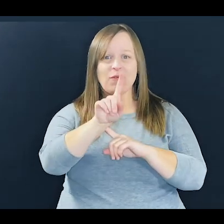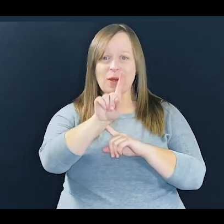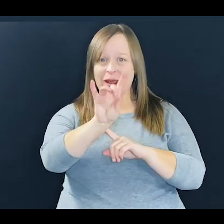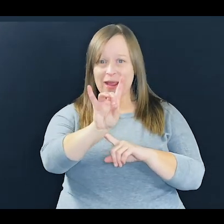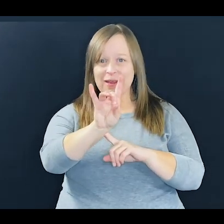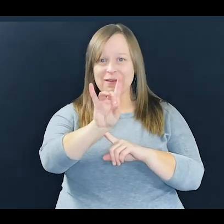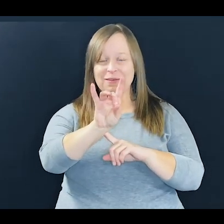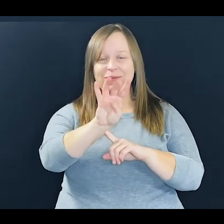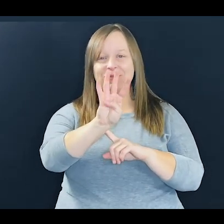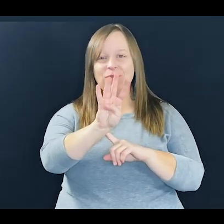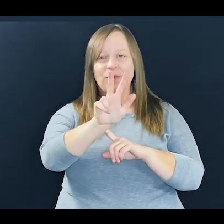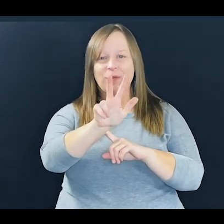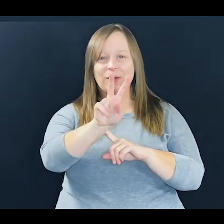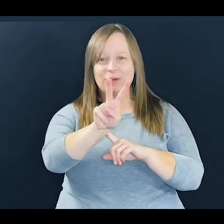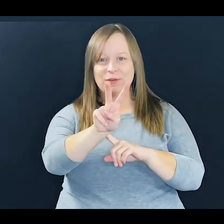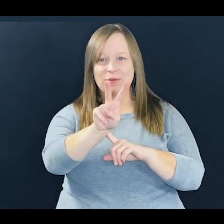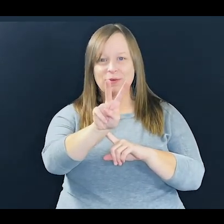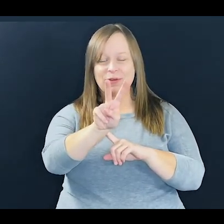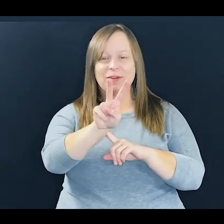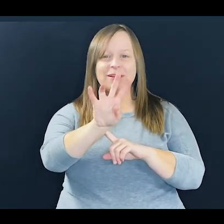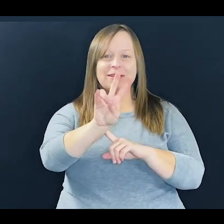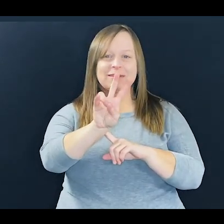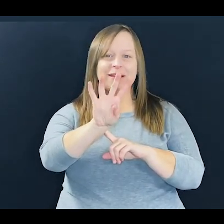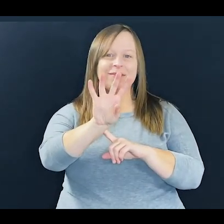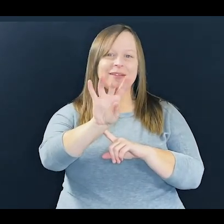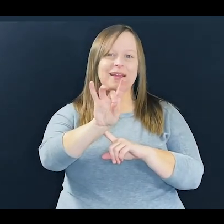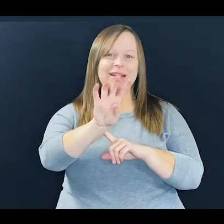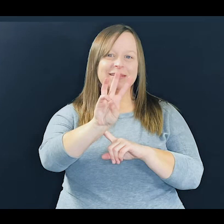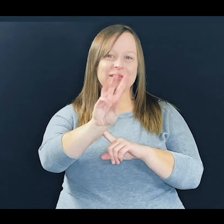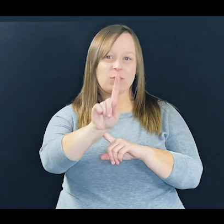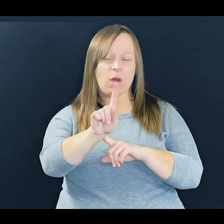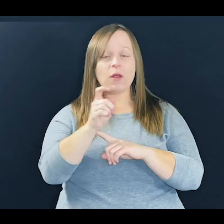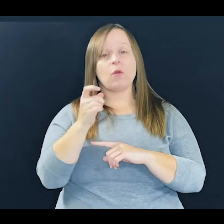518-432-7861.